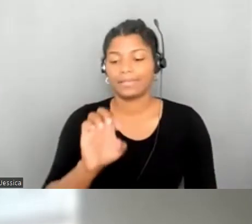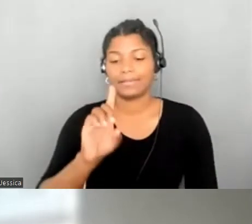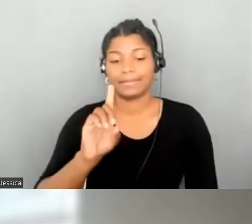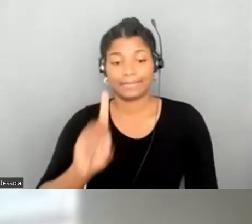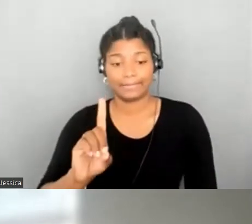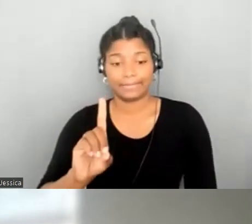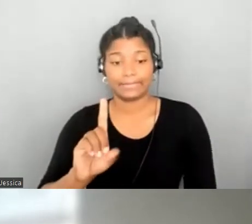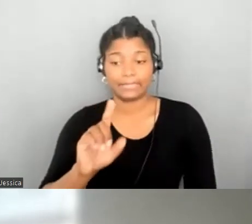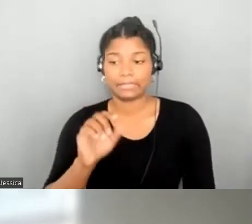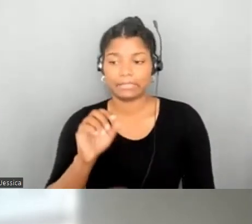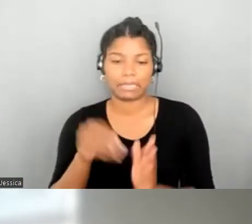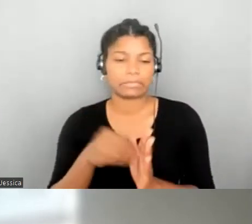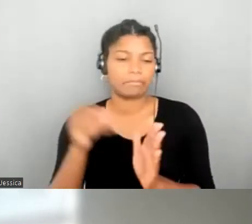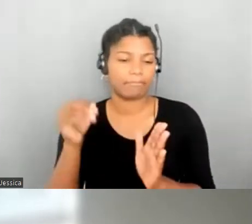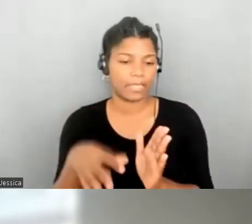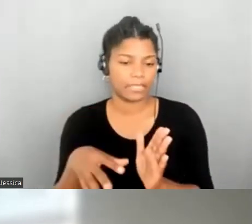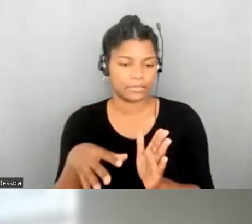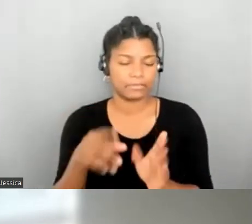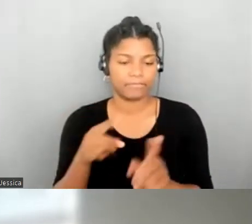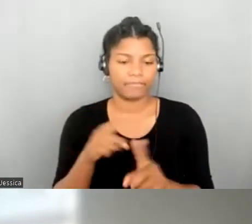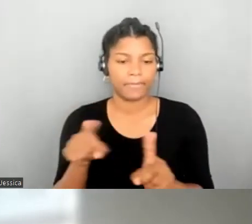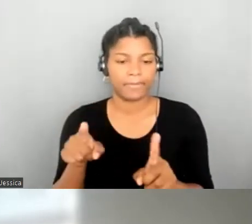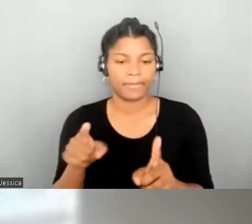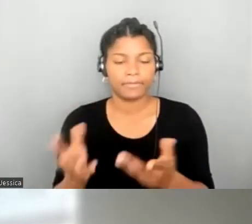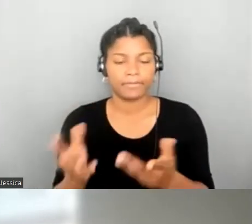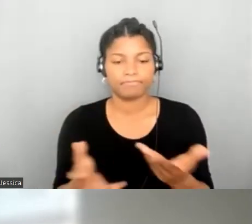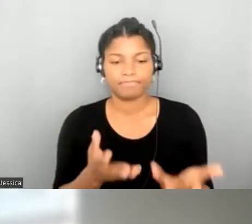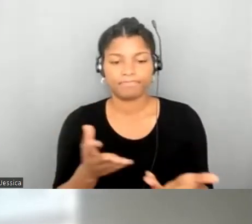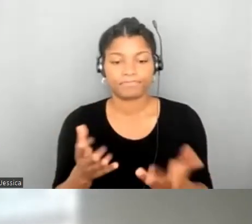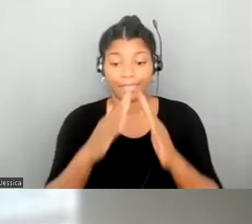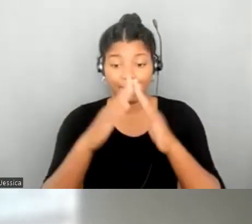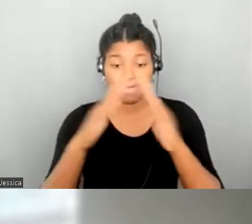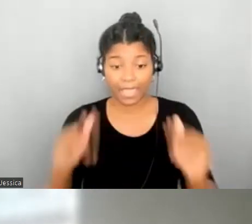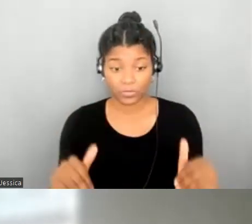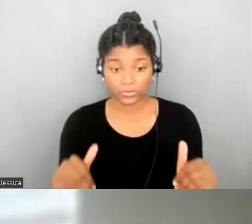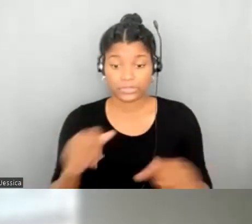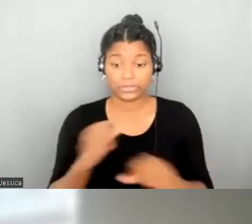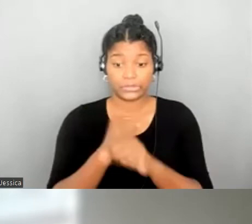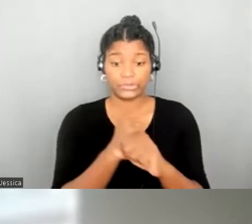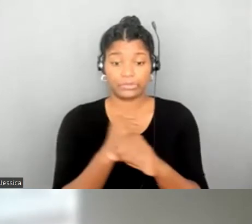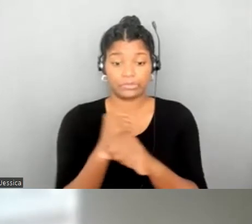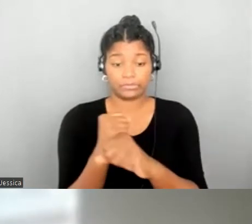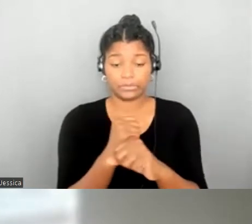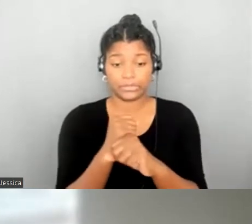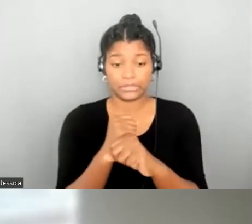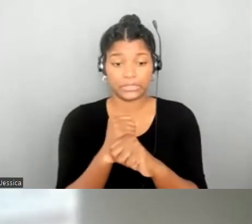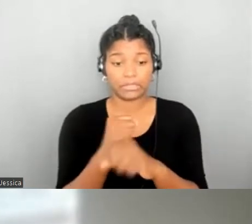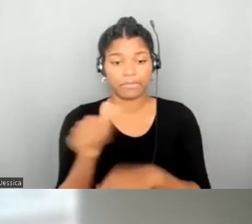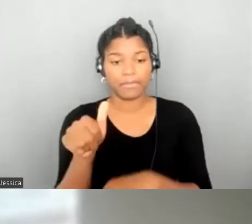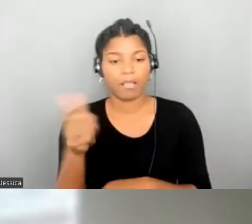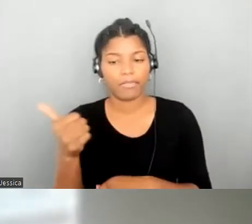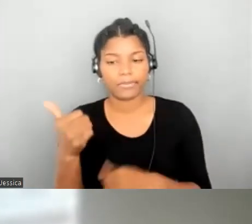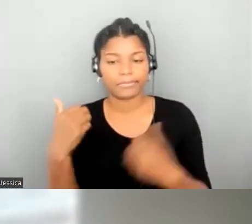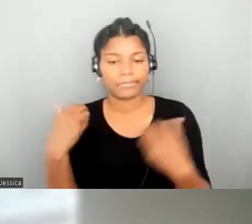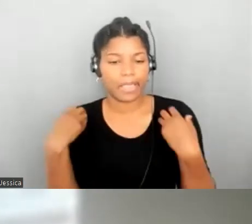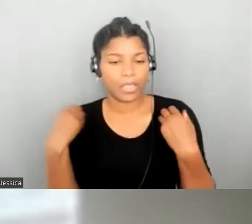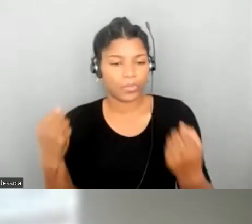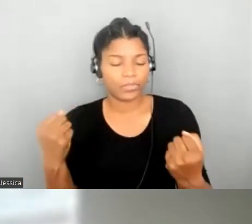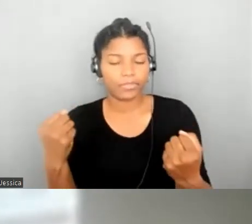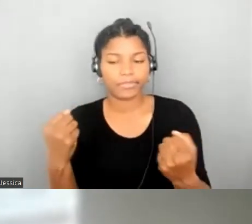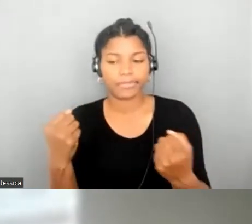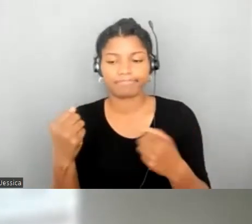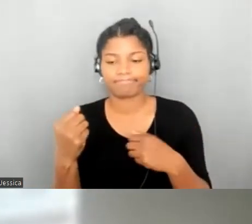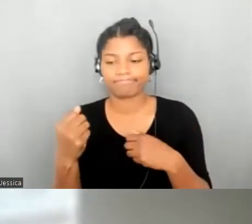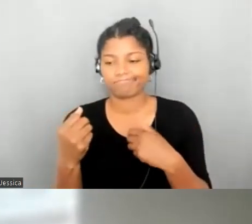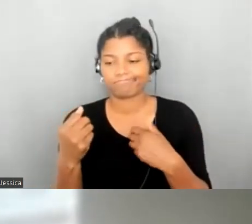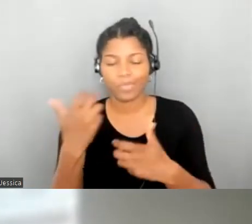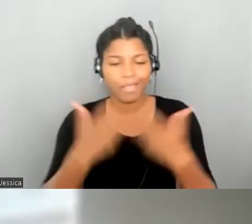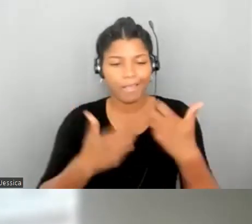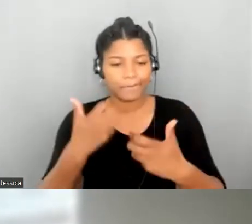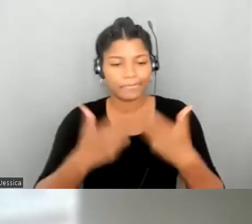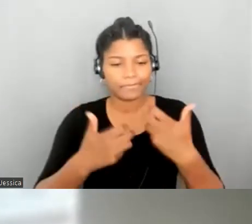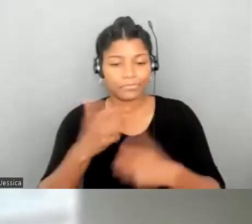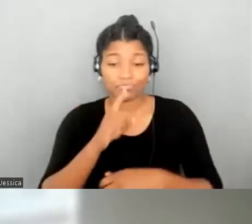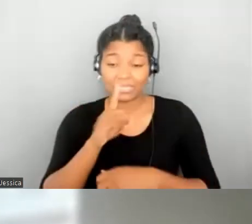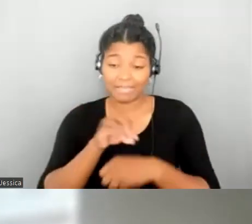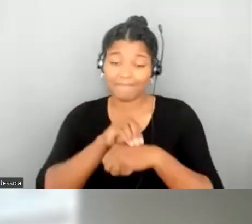We know that housing insecurity or social determinants of health affect access, and